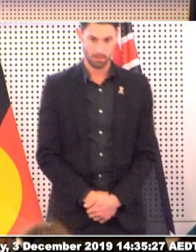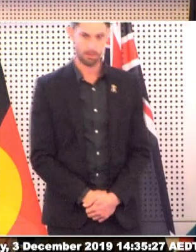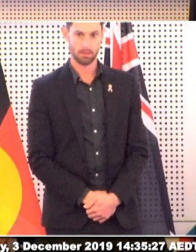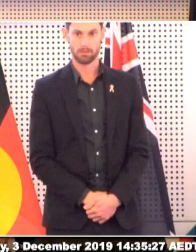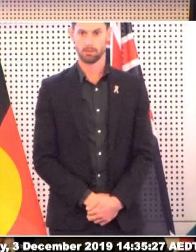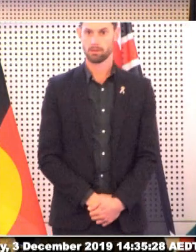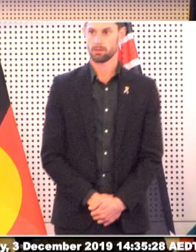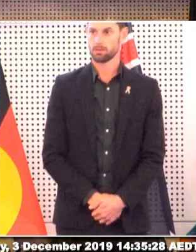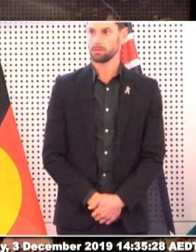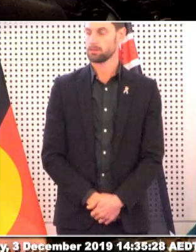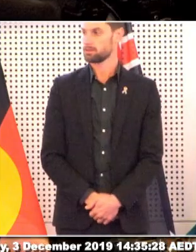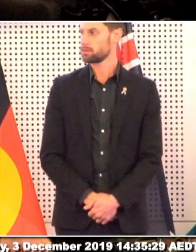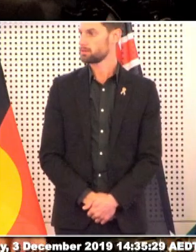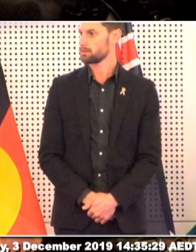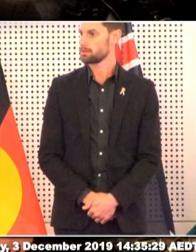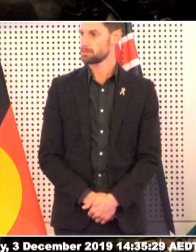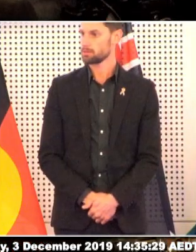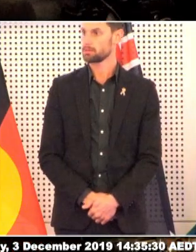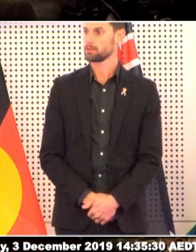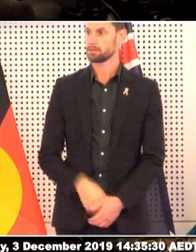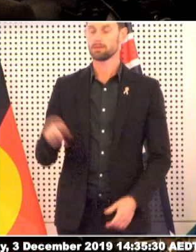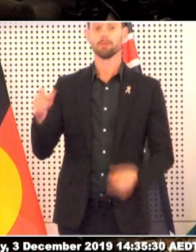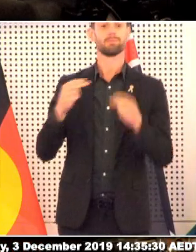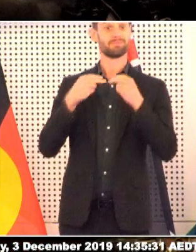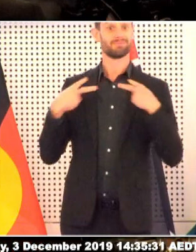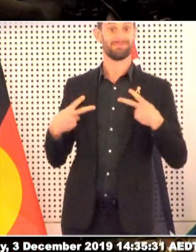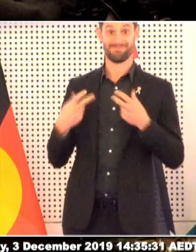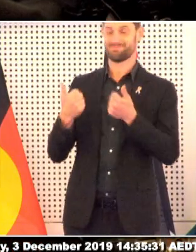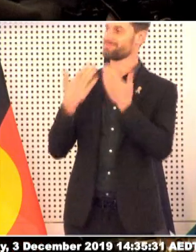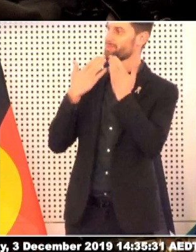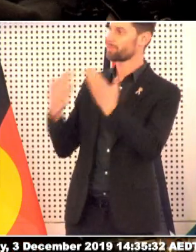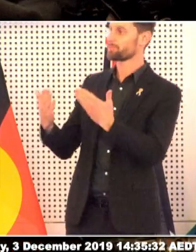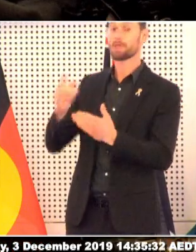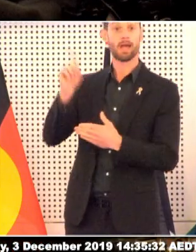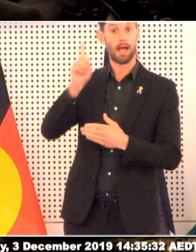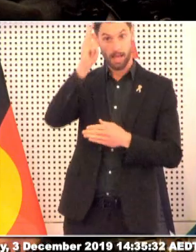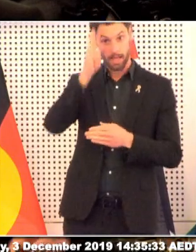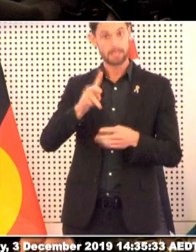Yes, Ms Eastman. Thank you, Commissioners. So we’re returning to Dr Pearce’s evidence.